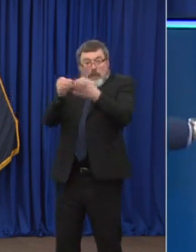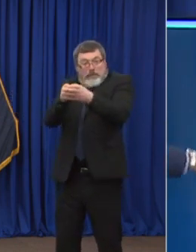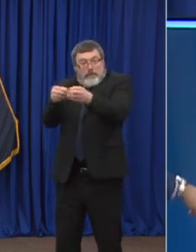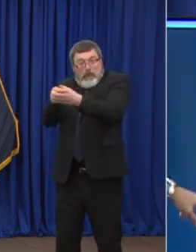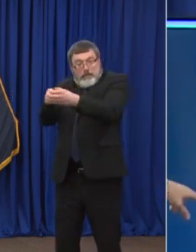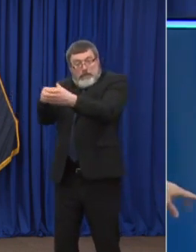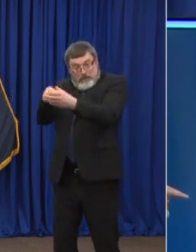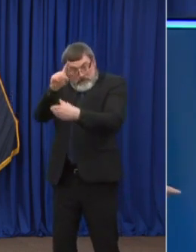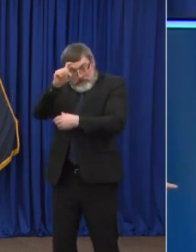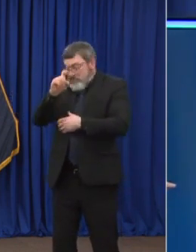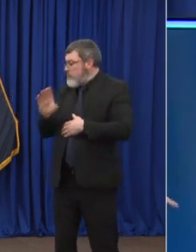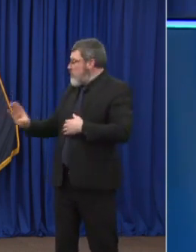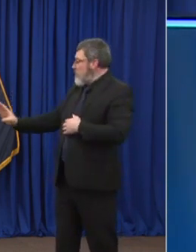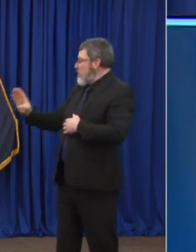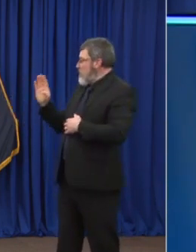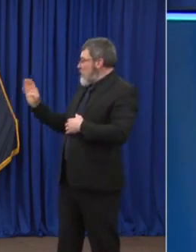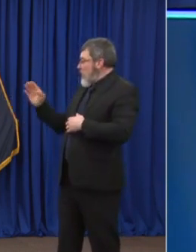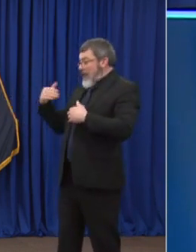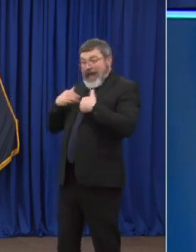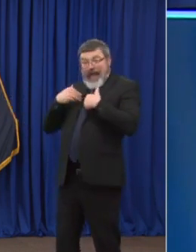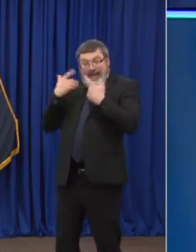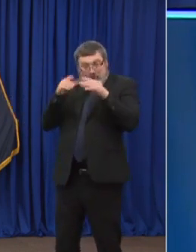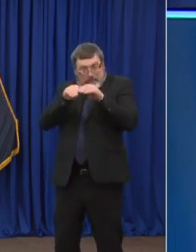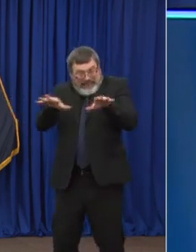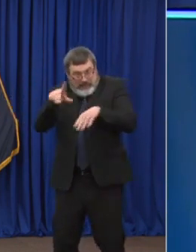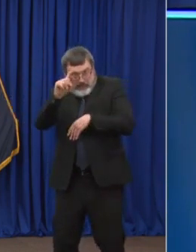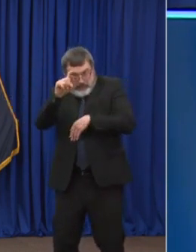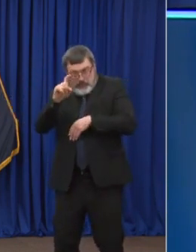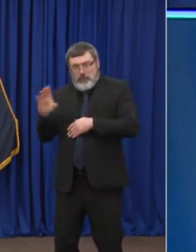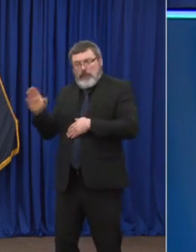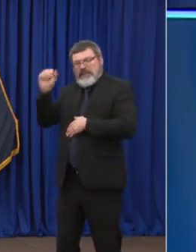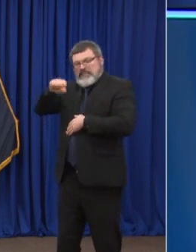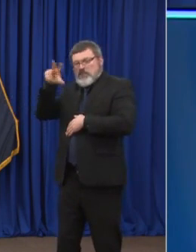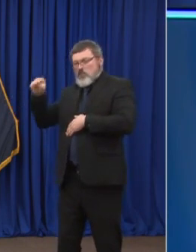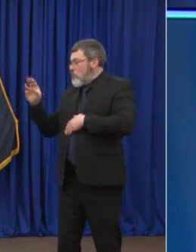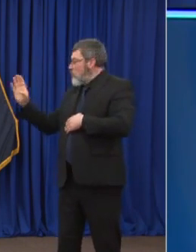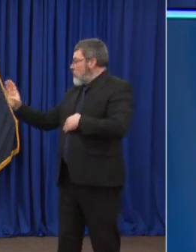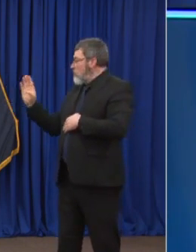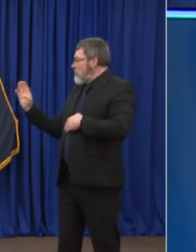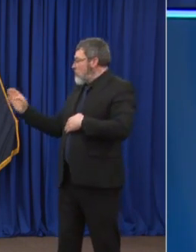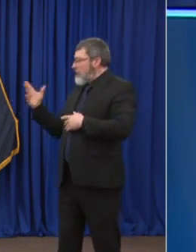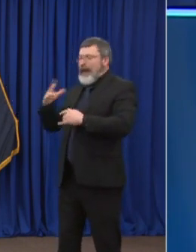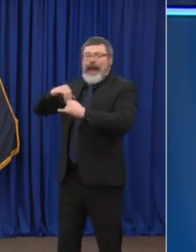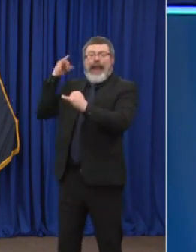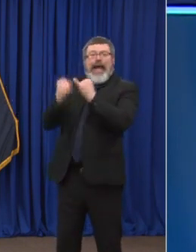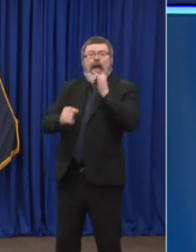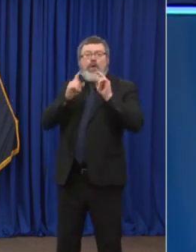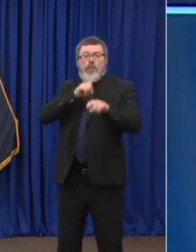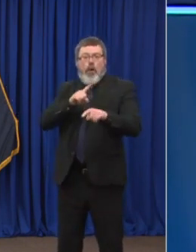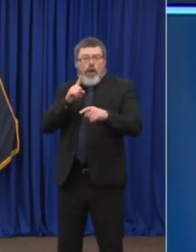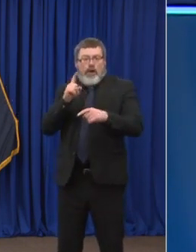CASES, RECOVERED CASES, IF THERE IS CLUSTERS OR OUTBREAKS, THE LAST REPORTED CASE, WHERE THEY ARE LOCATED.